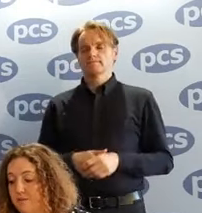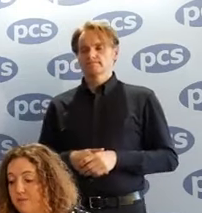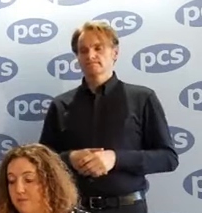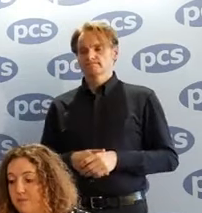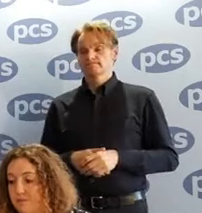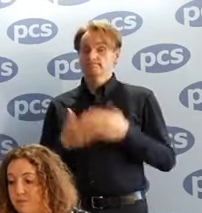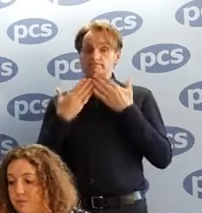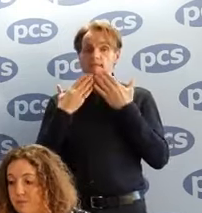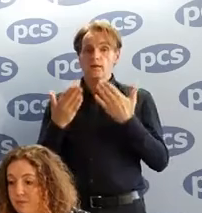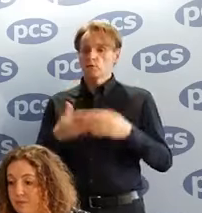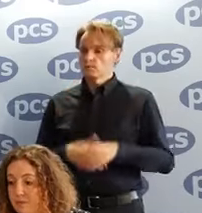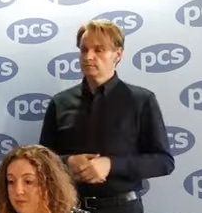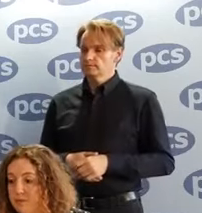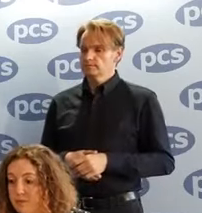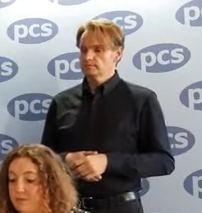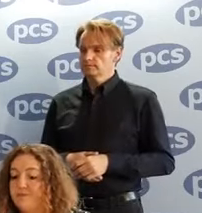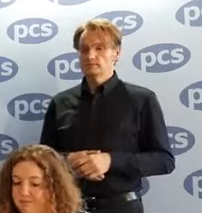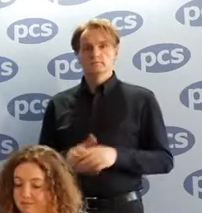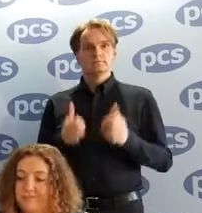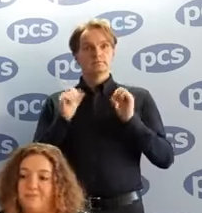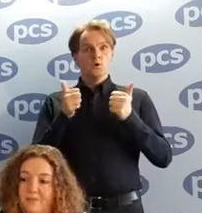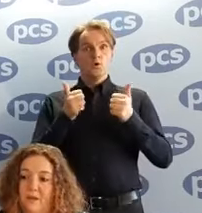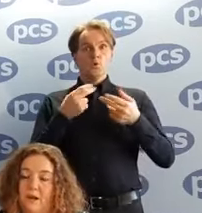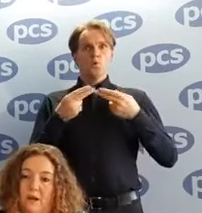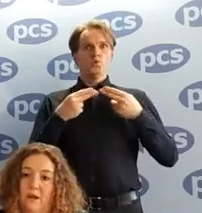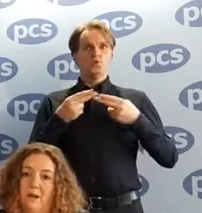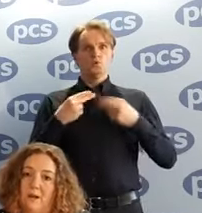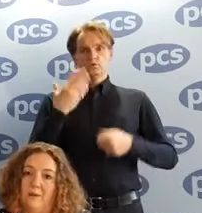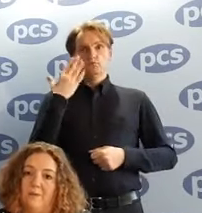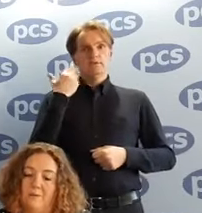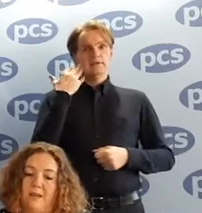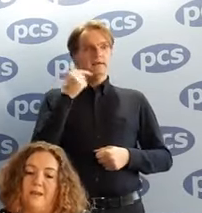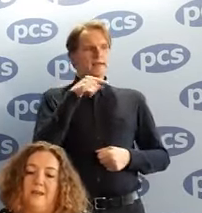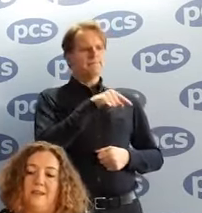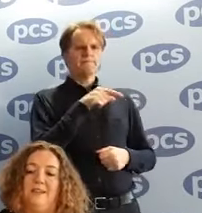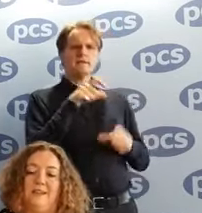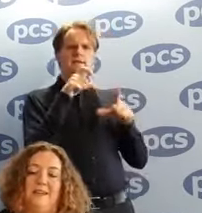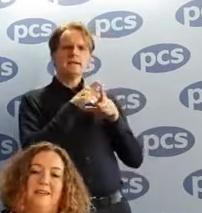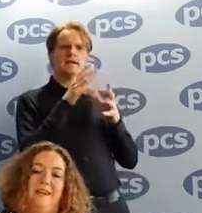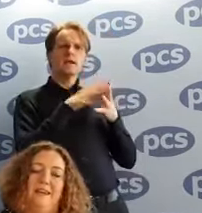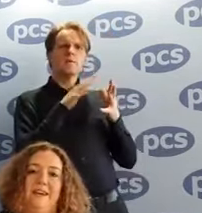Fran and there's been some good news recently hasn't there in DWP about opening hours do you want to let people know a bit more about that?